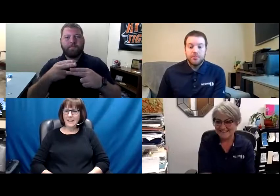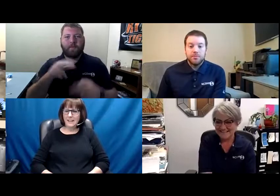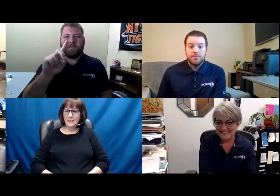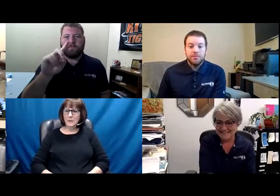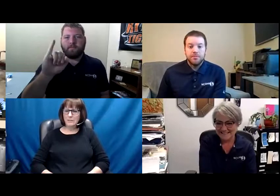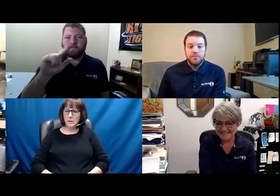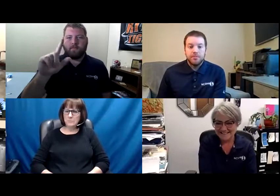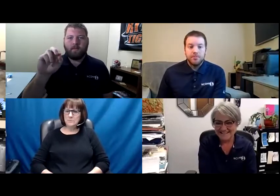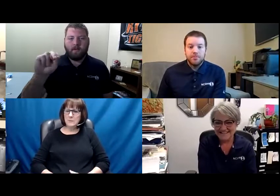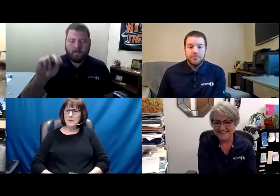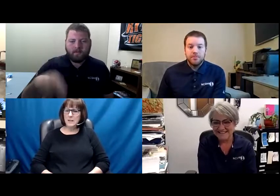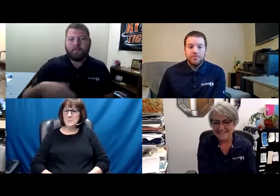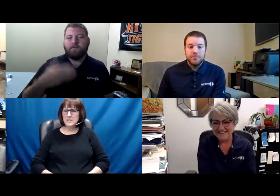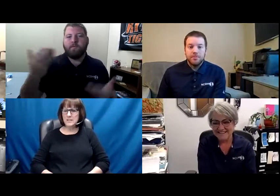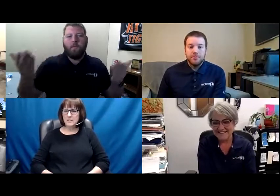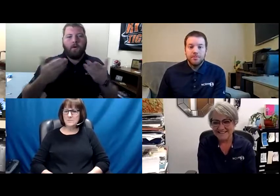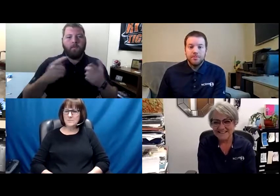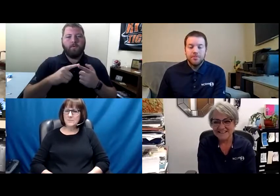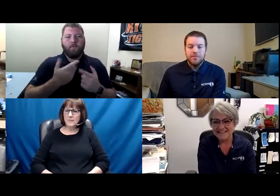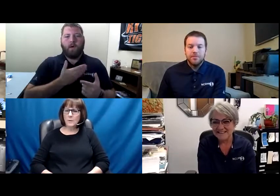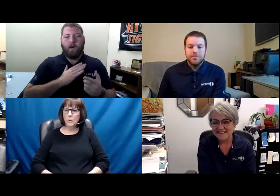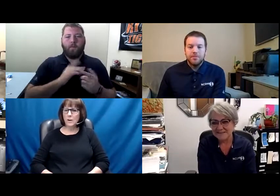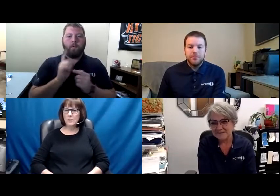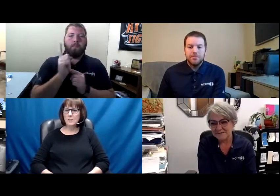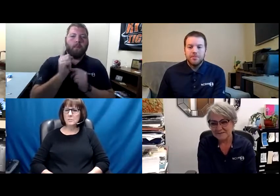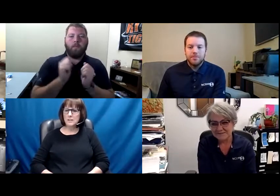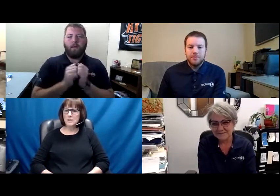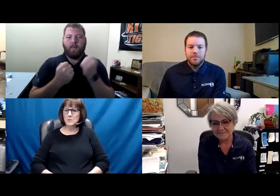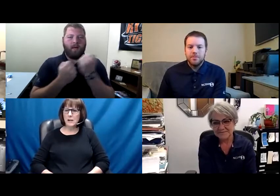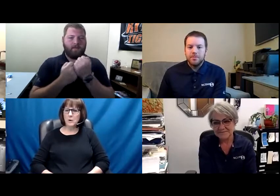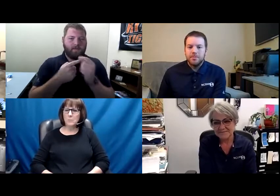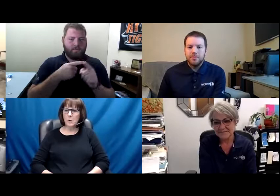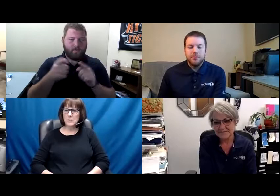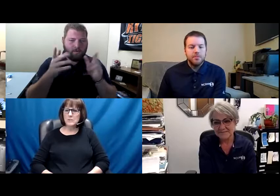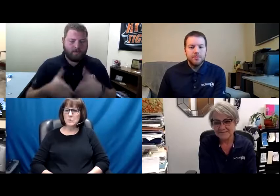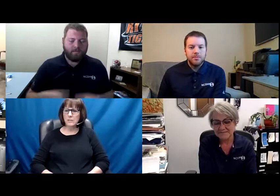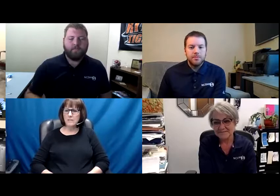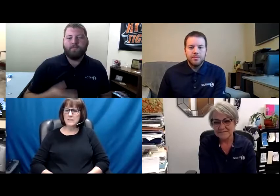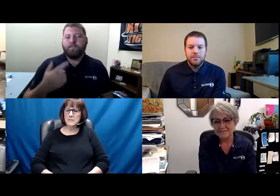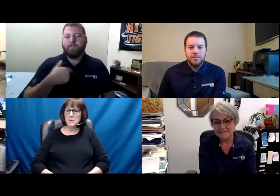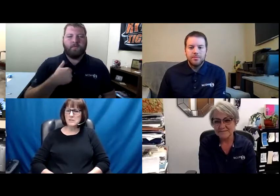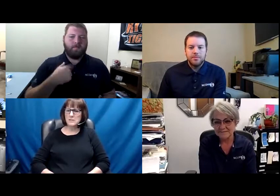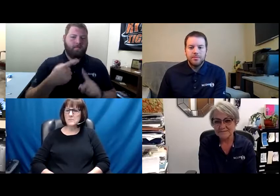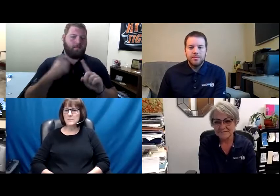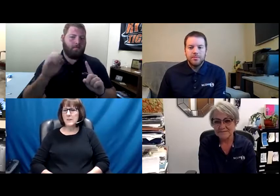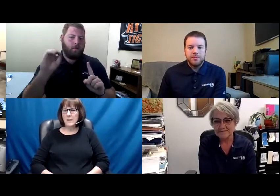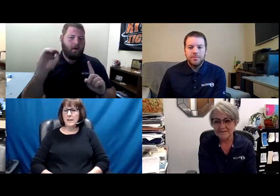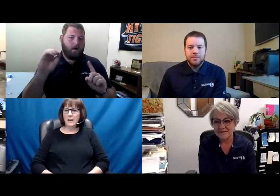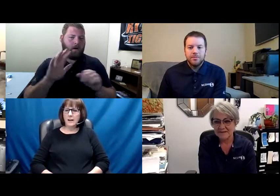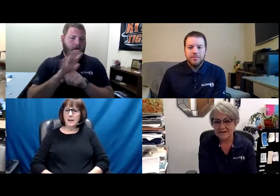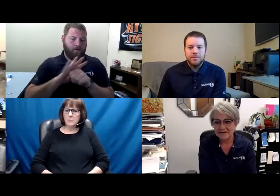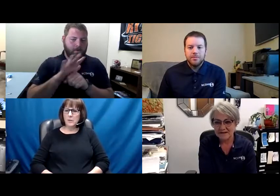Hey hello everyone! my name's Dillon! Welcome to our moment with advocacy specialists. I am from